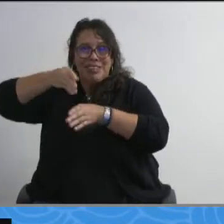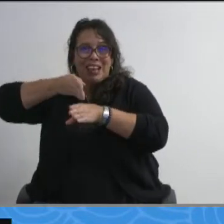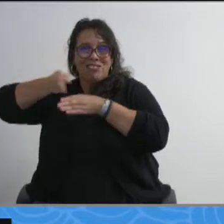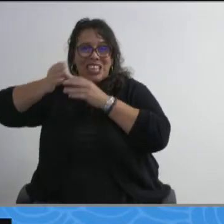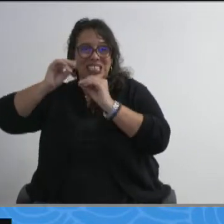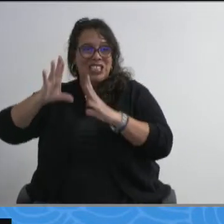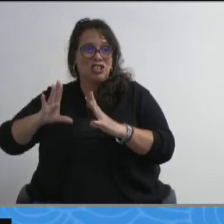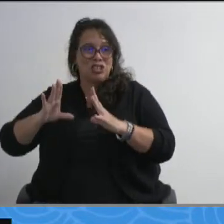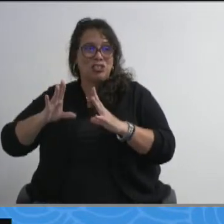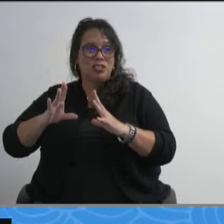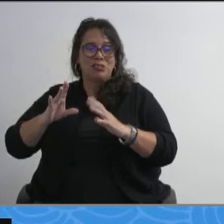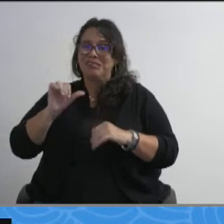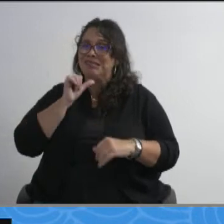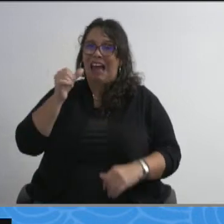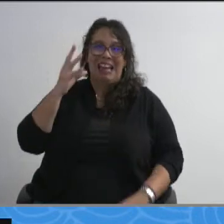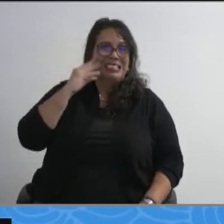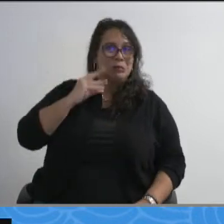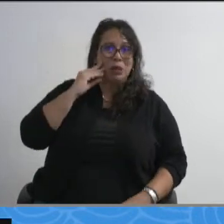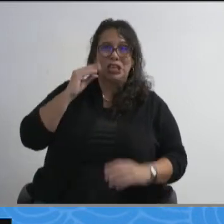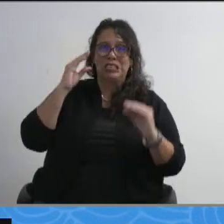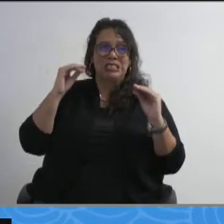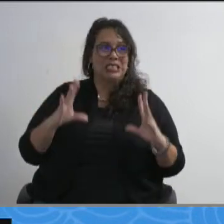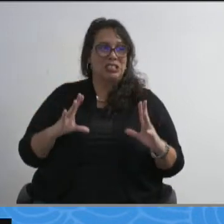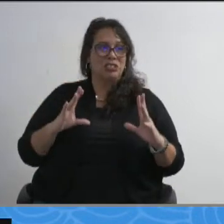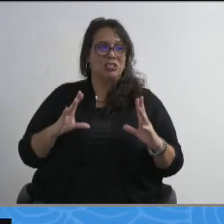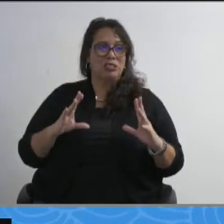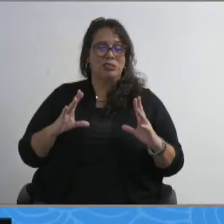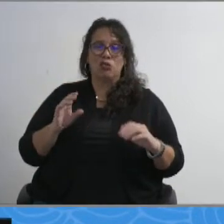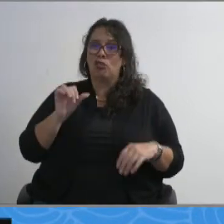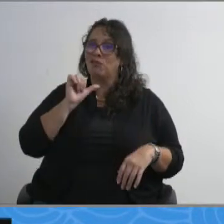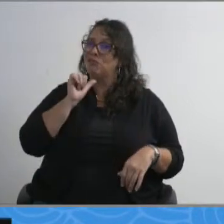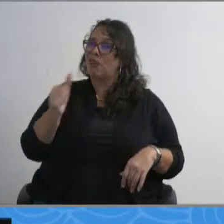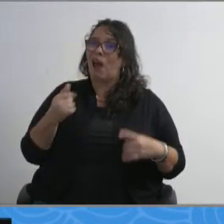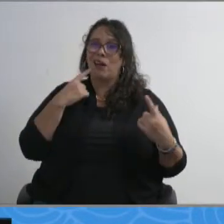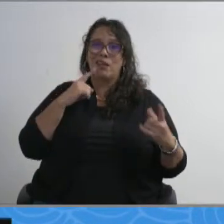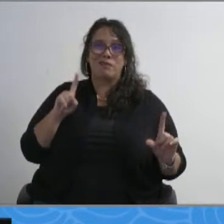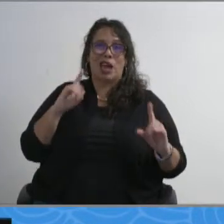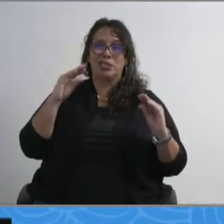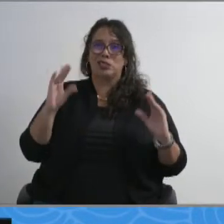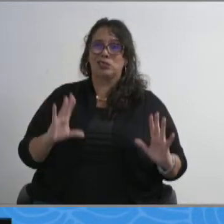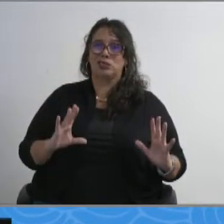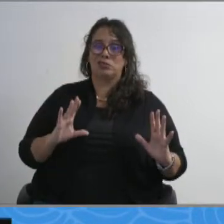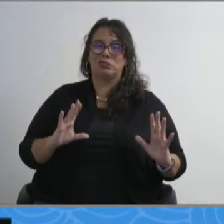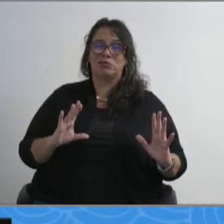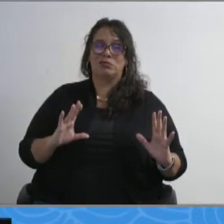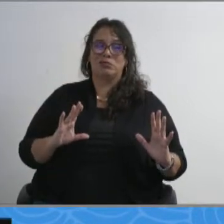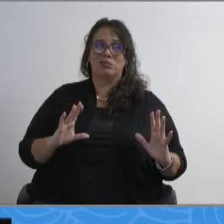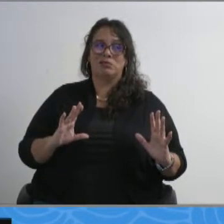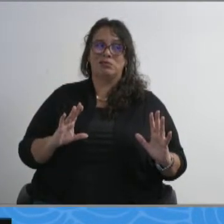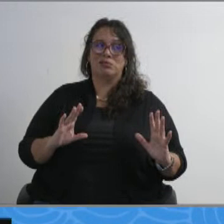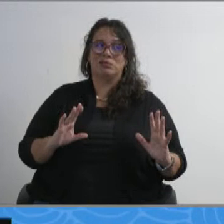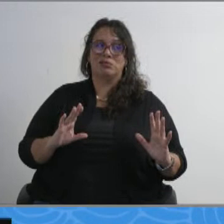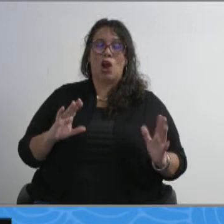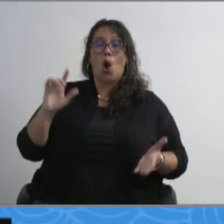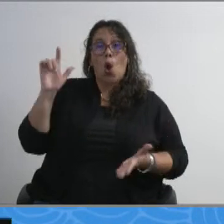The second question that we have to answer is, "Are low-income students taught at higher rates than other students by,"